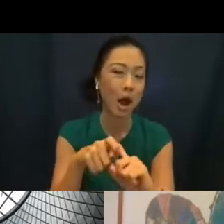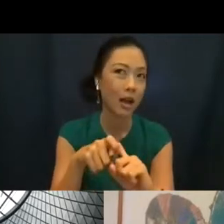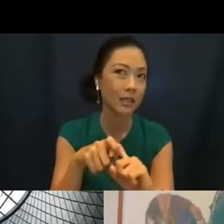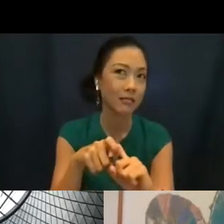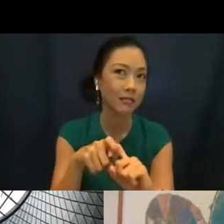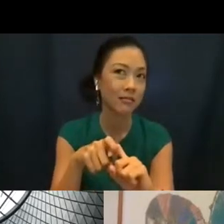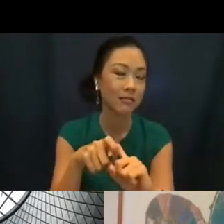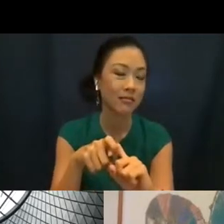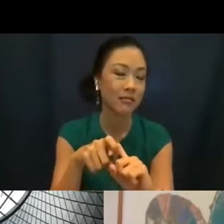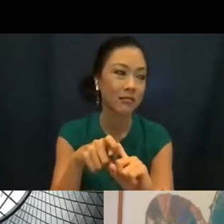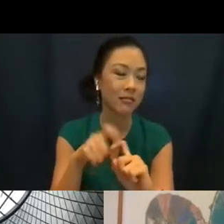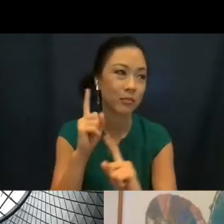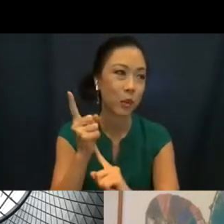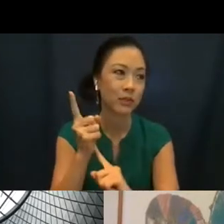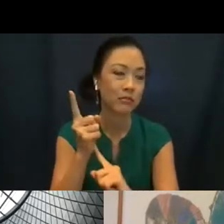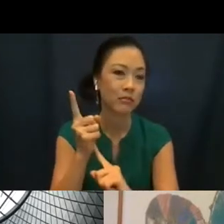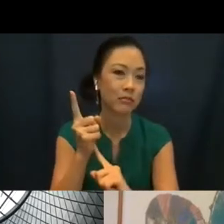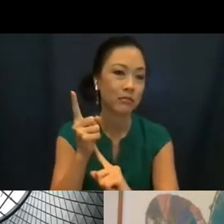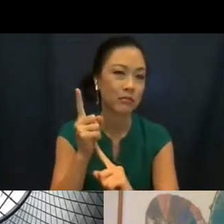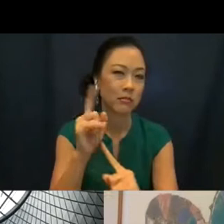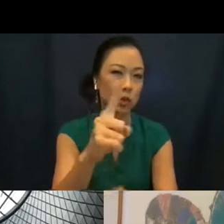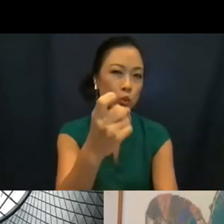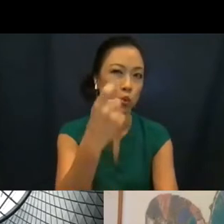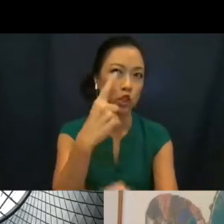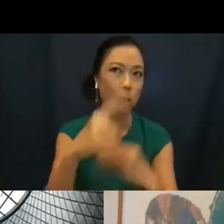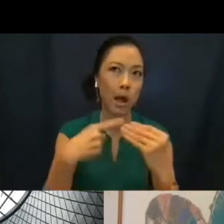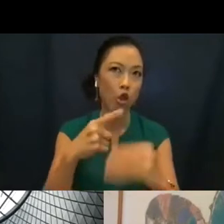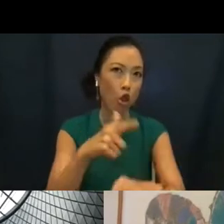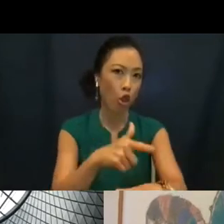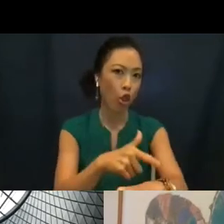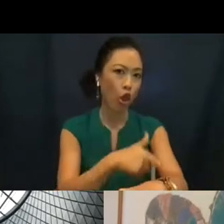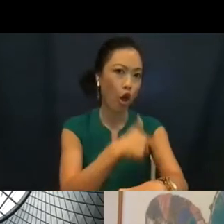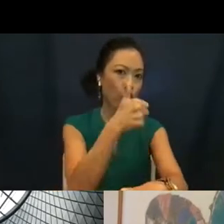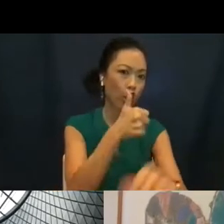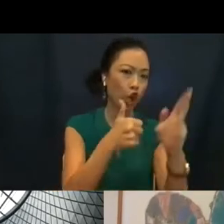the question about like longer history and shorter history, Andre I appreciate you saying